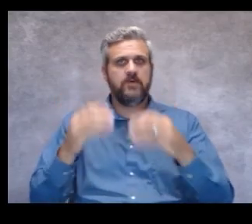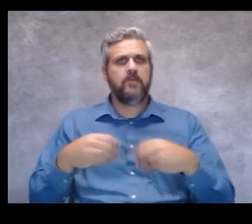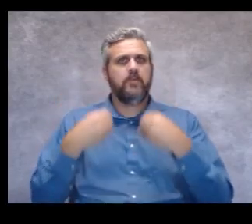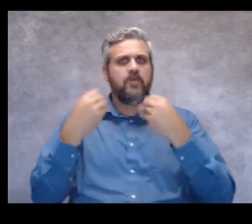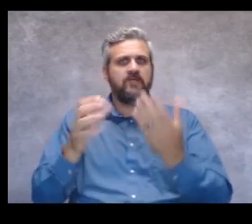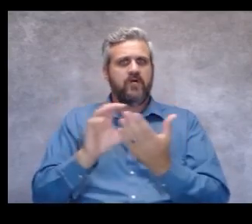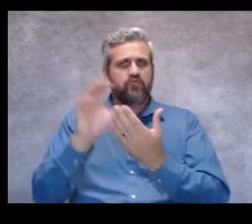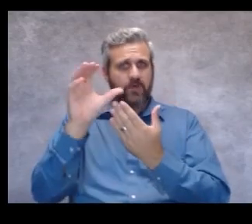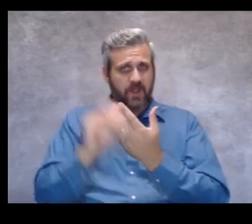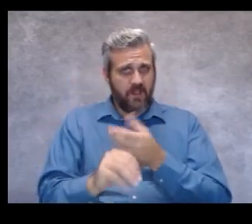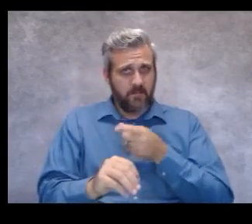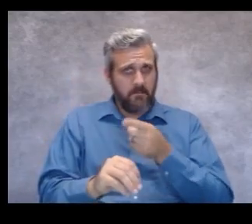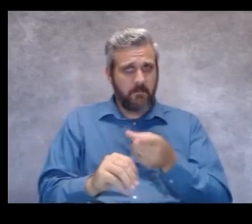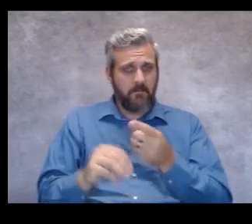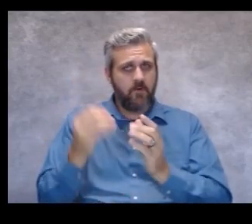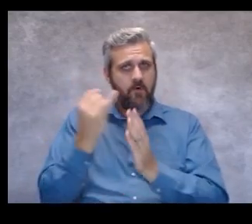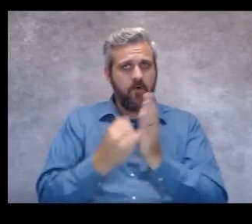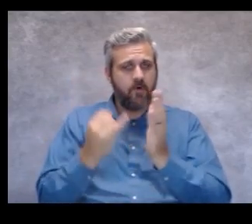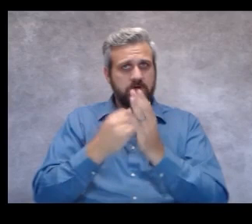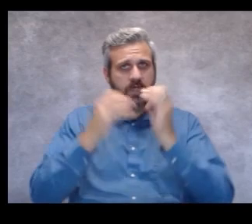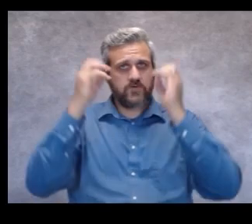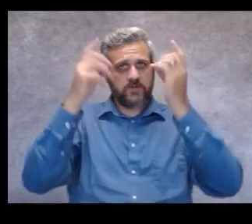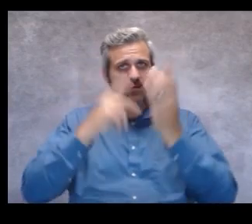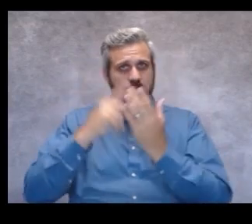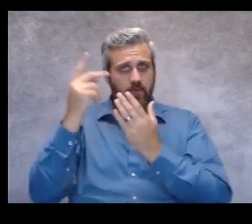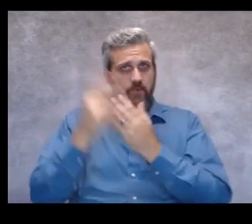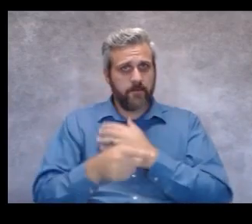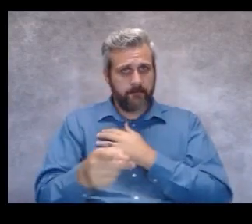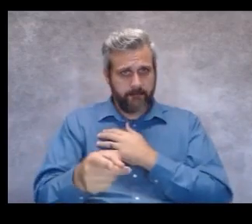provides curriculum-based arts education programs.